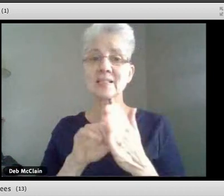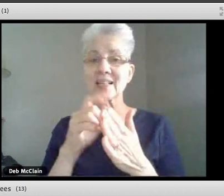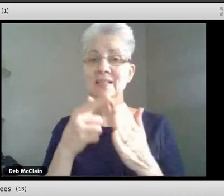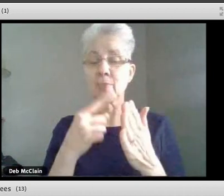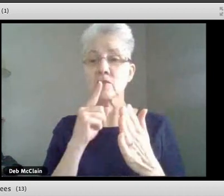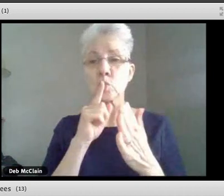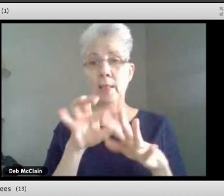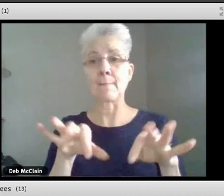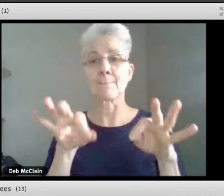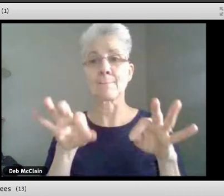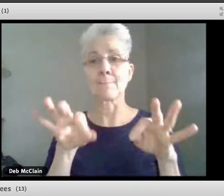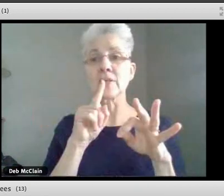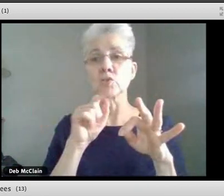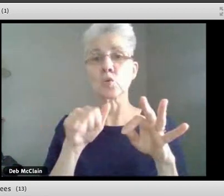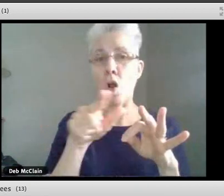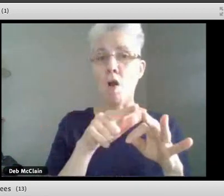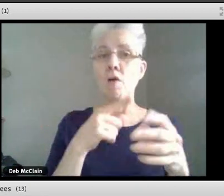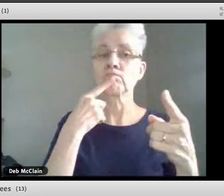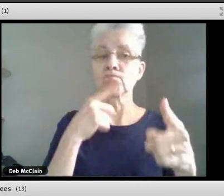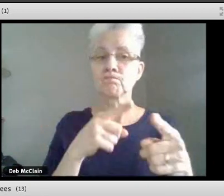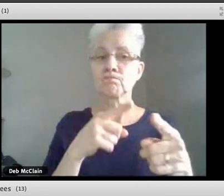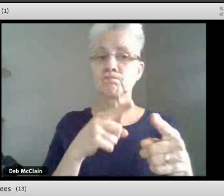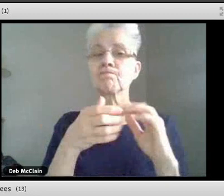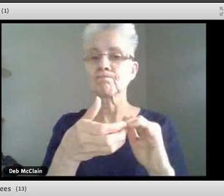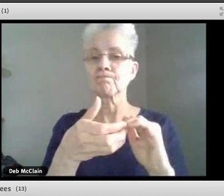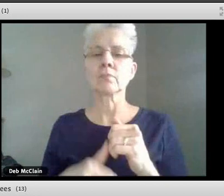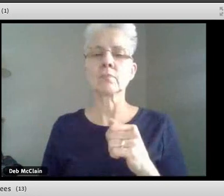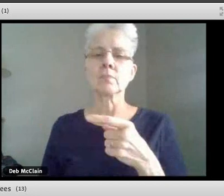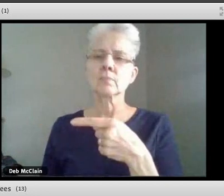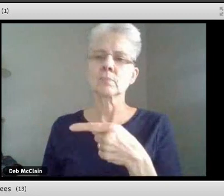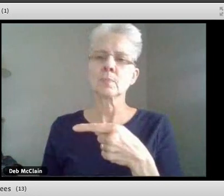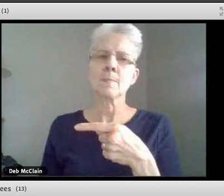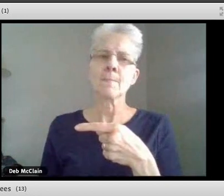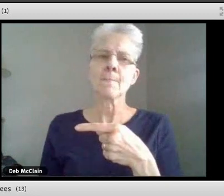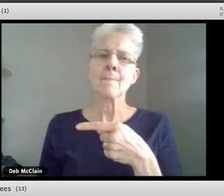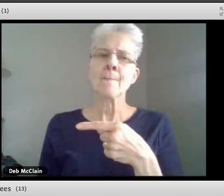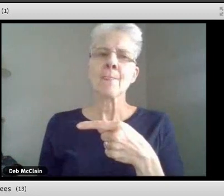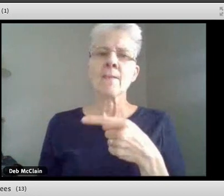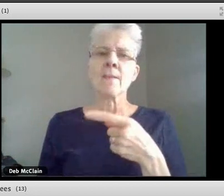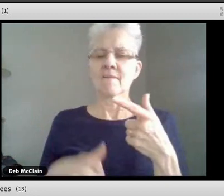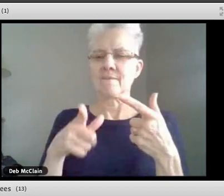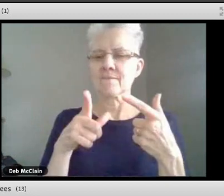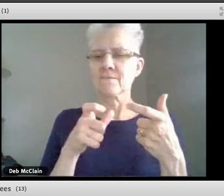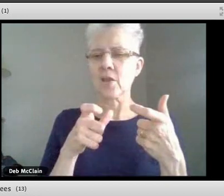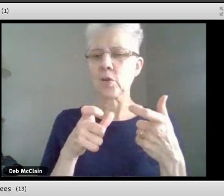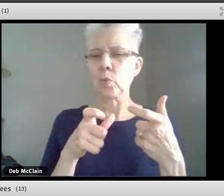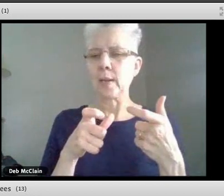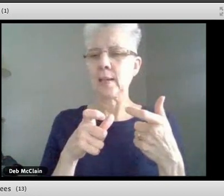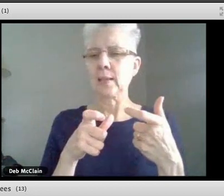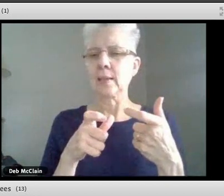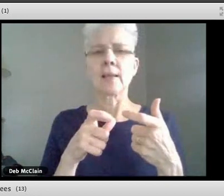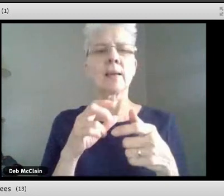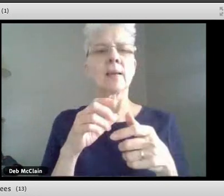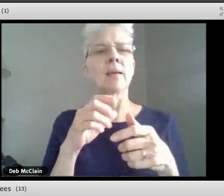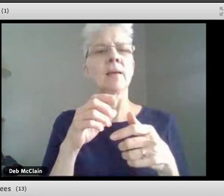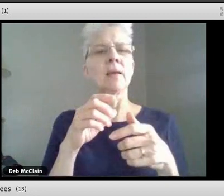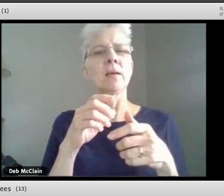Okay, so very quickly: creating accessible content. You know, again, the same things that we produce: